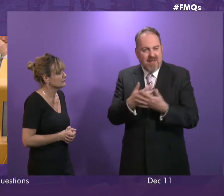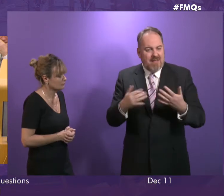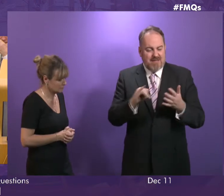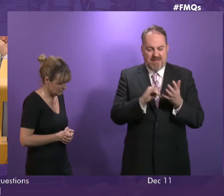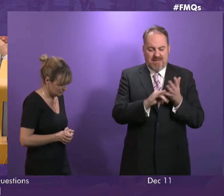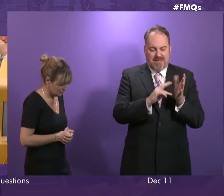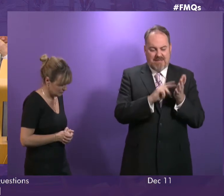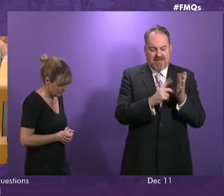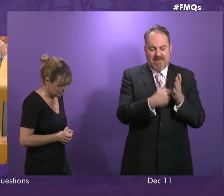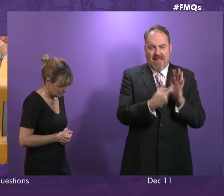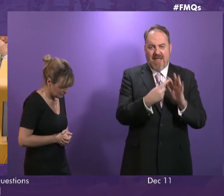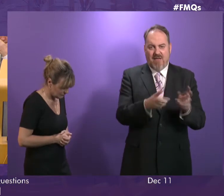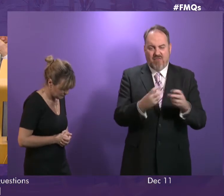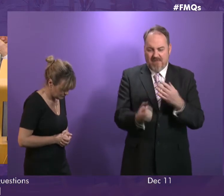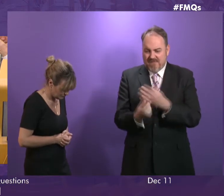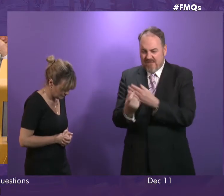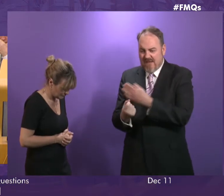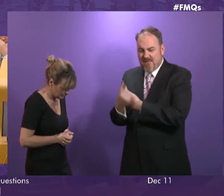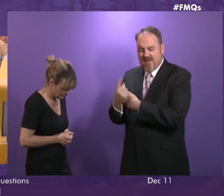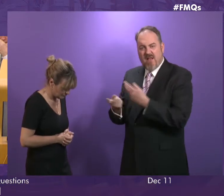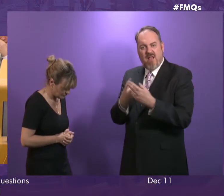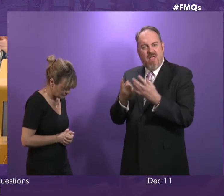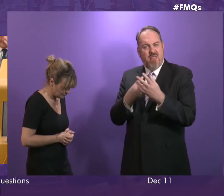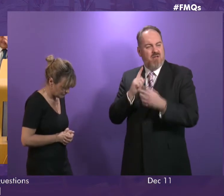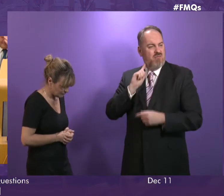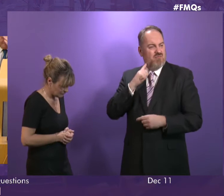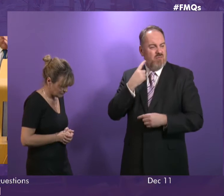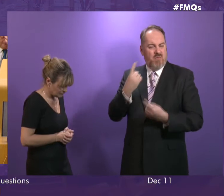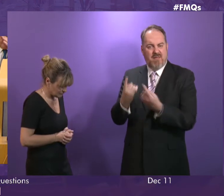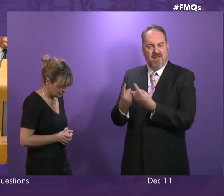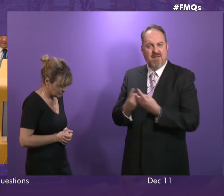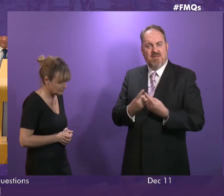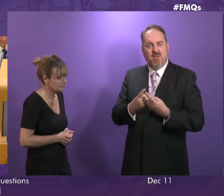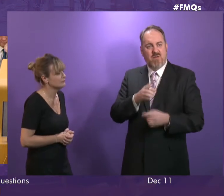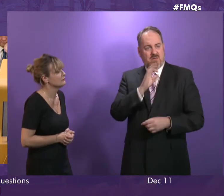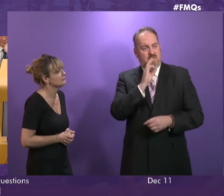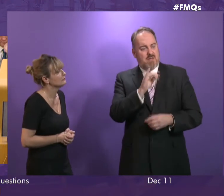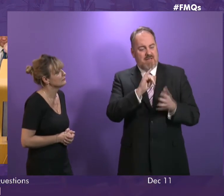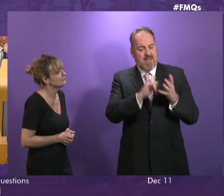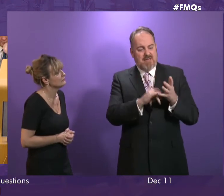Does the First Minister agree that it is time to empower the Scottish SPCA to investigate